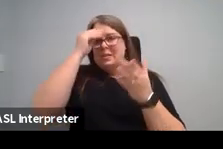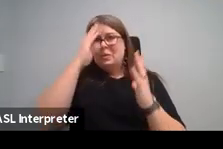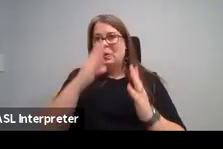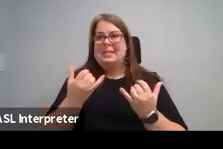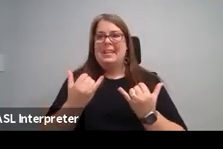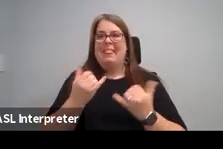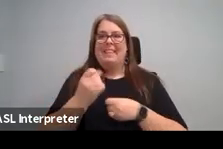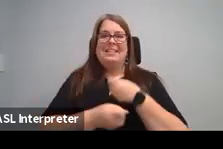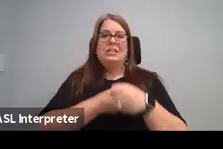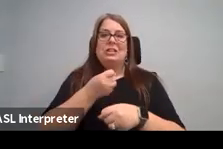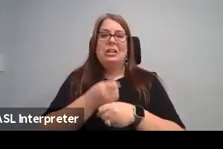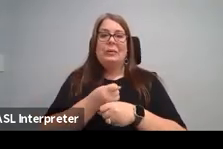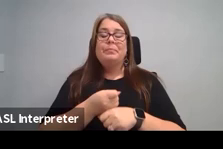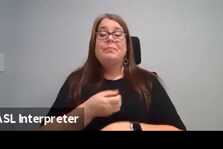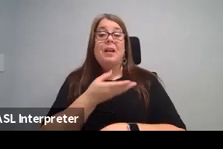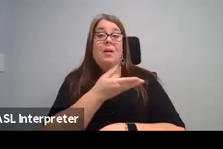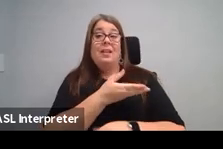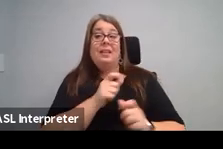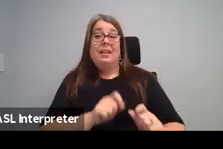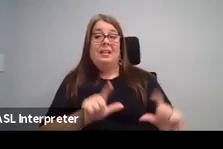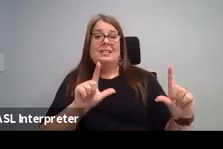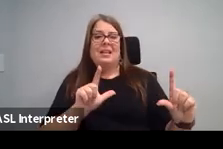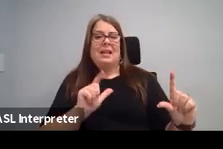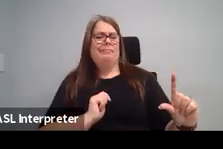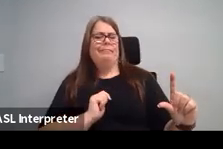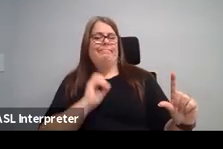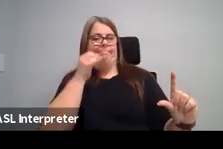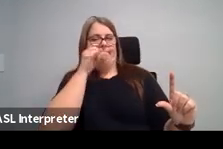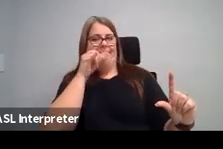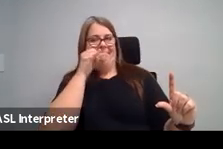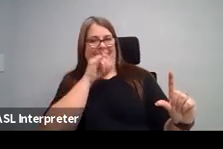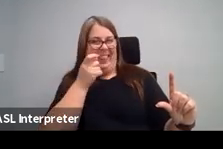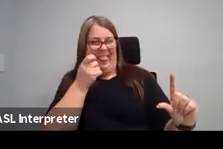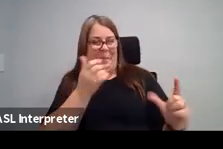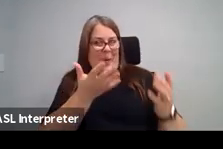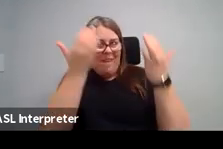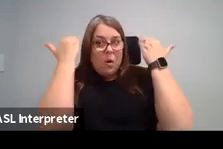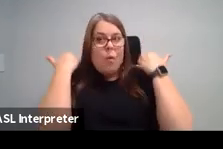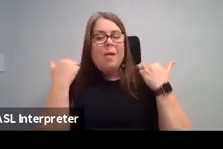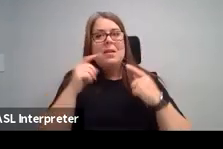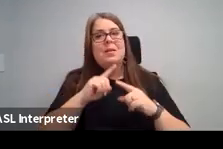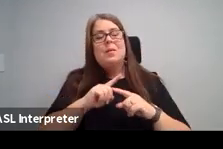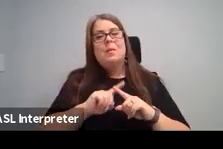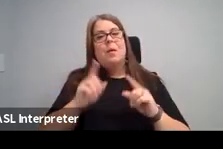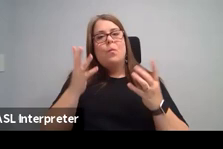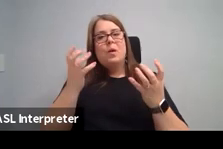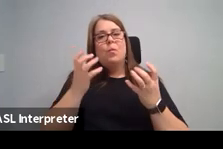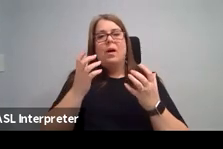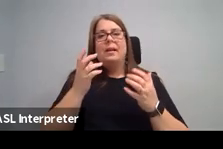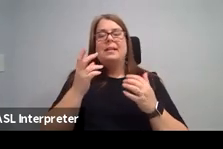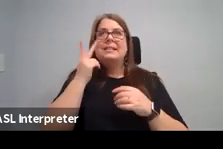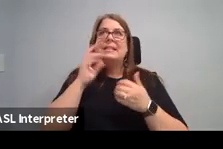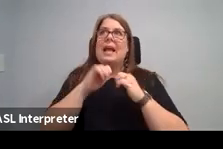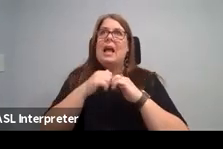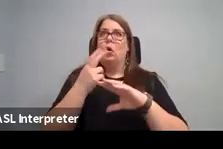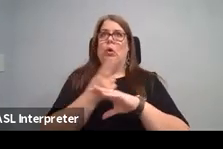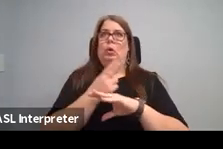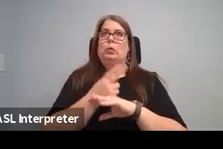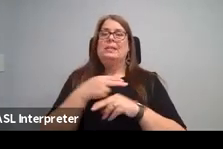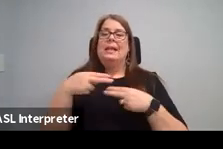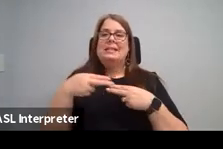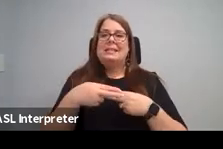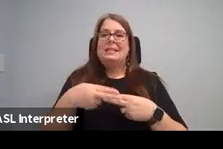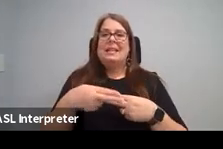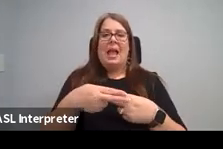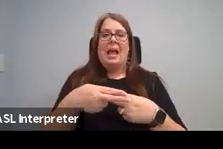Jewyl Alderson Clarke, SDCOE: This slide may look a little overwhelming and cheesy, but our intention was to be really thoughtful about how do you take a slide presentation and make it a little bit more engaging, make it interactive